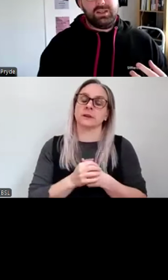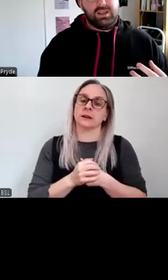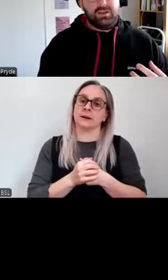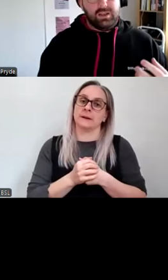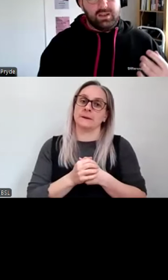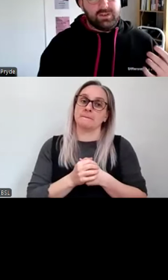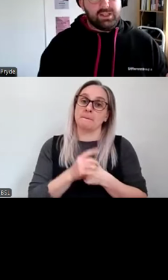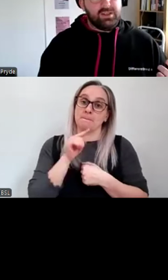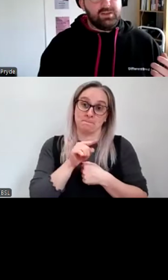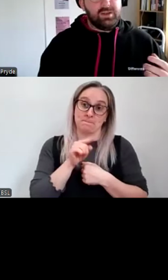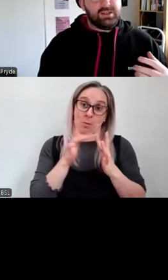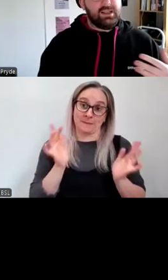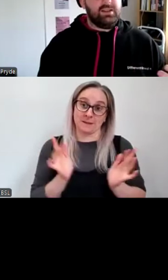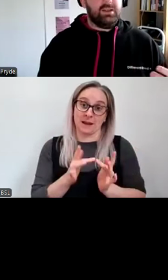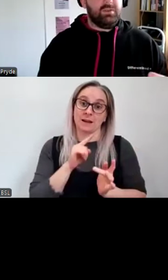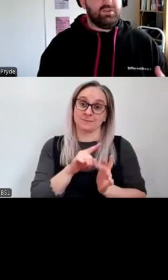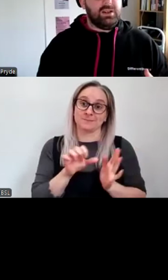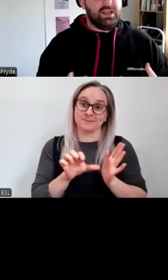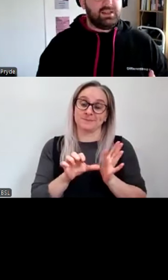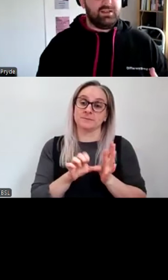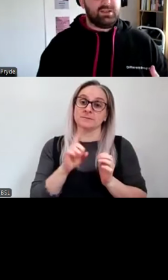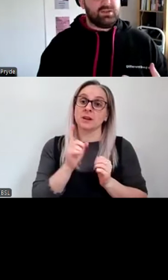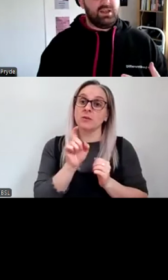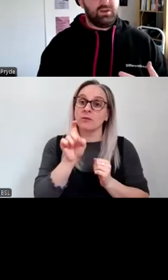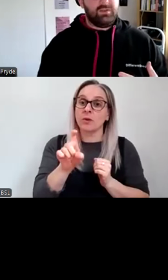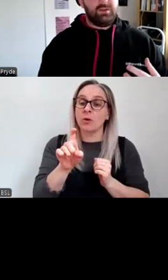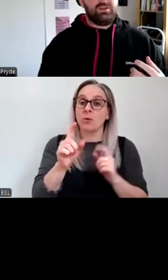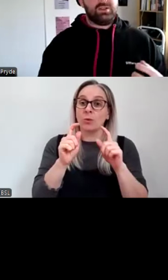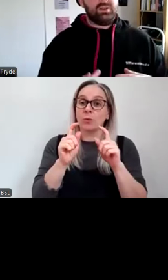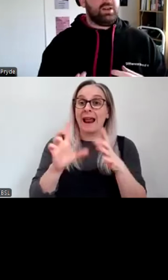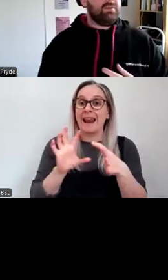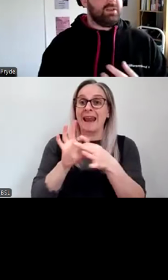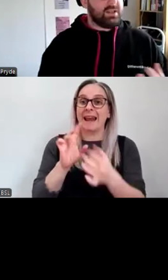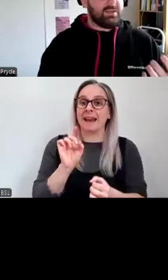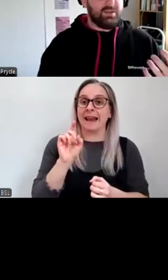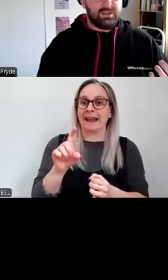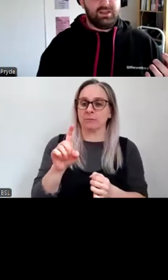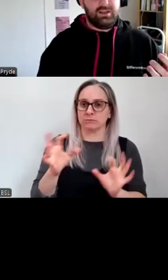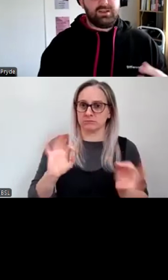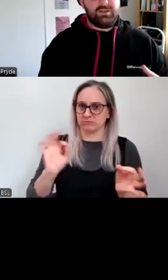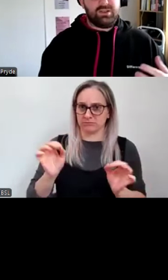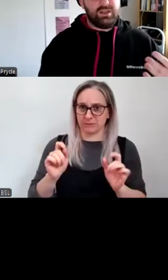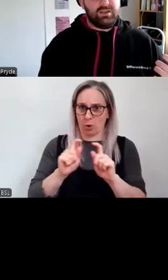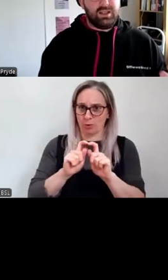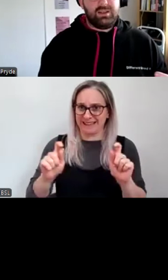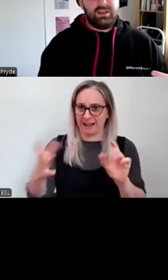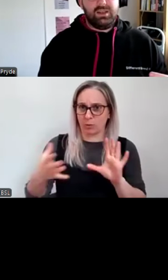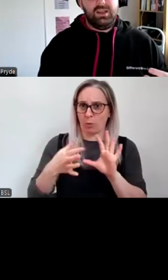We can see here that the first element on the page is a link without any text associated with it, which is not great for accessibility, because it'll just read out link.